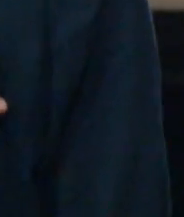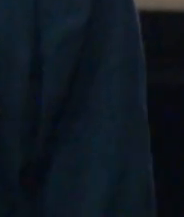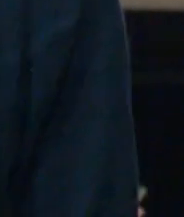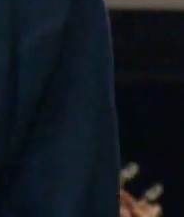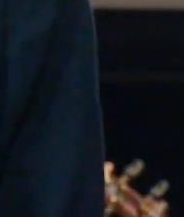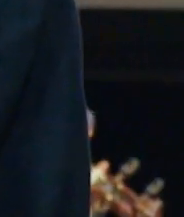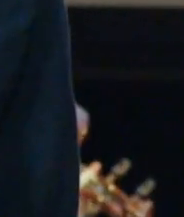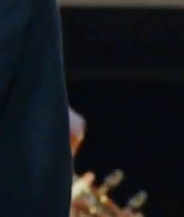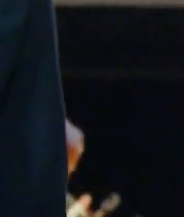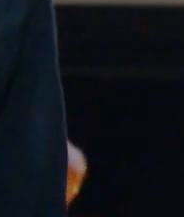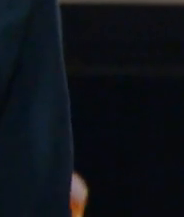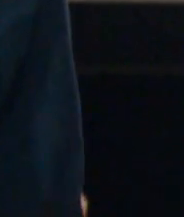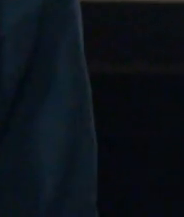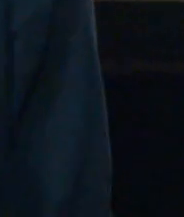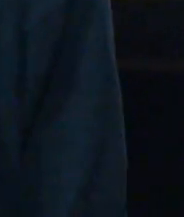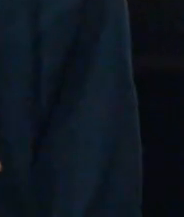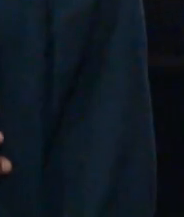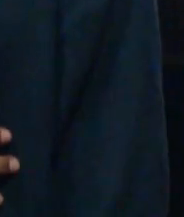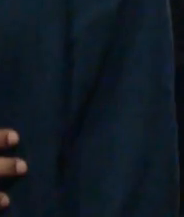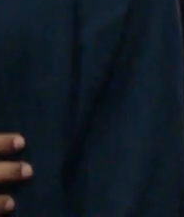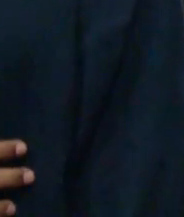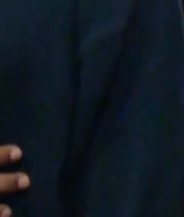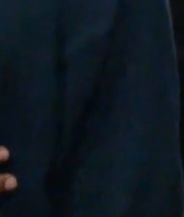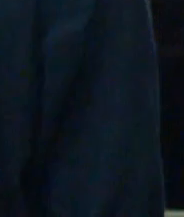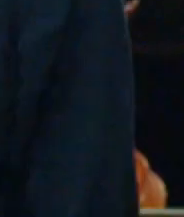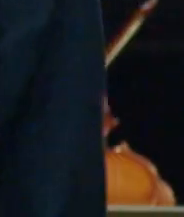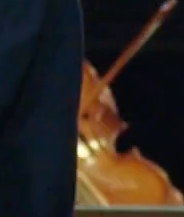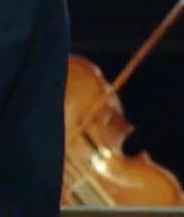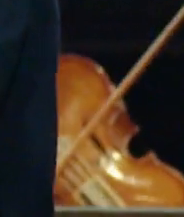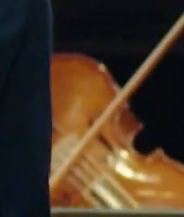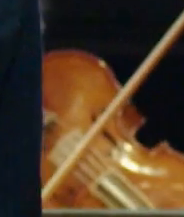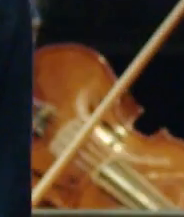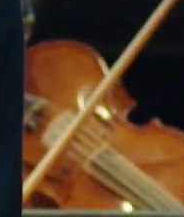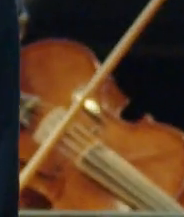Sirens in sex again.# #Oh.